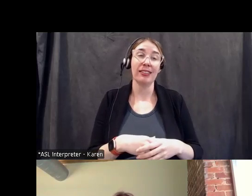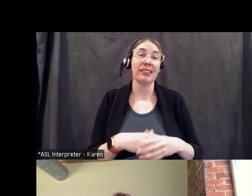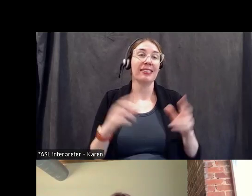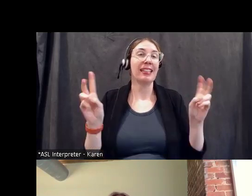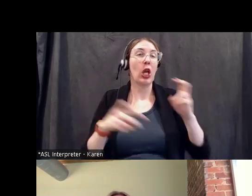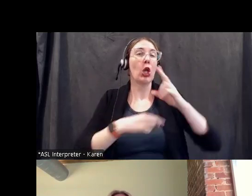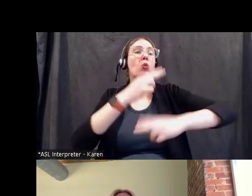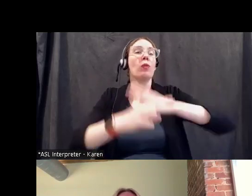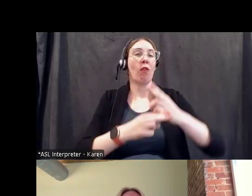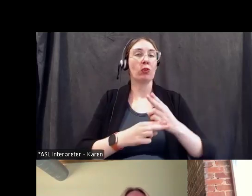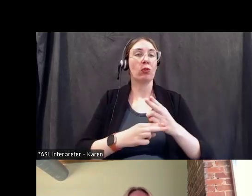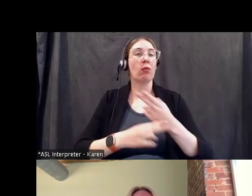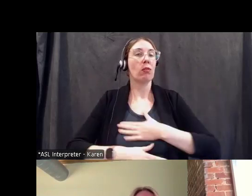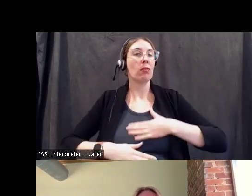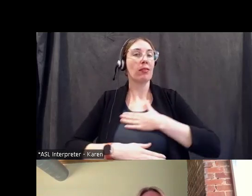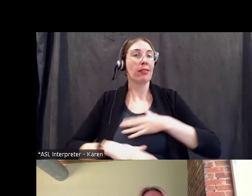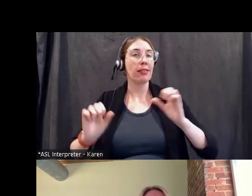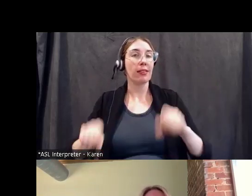This is just an article that talked about the benefits of gaming that